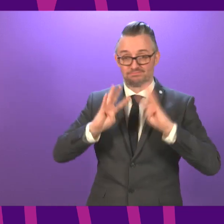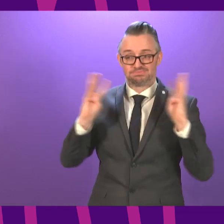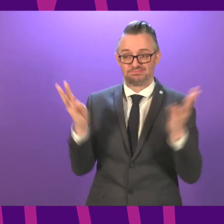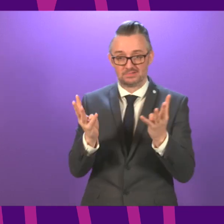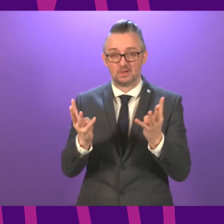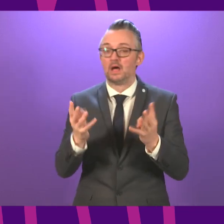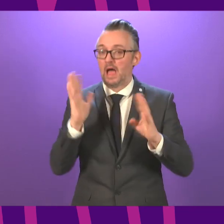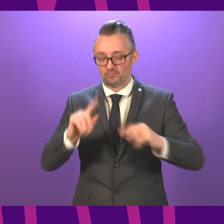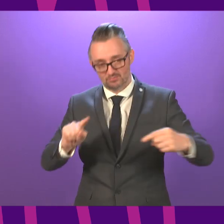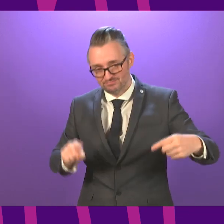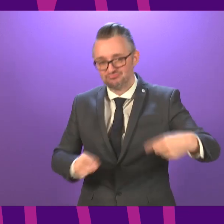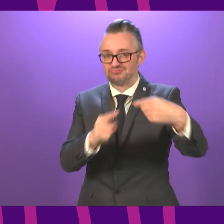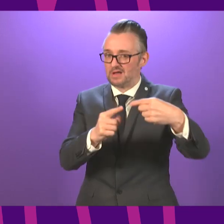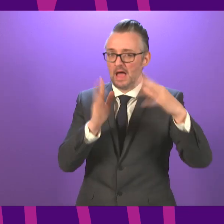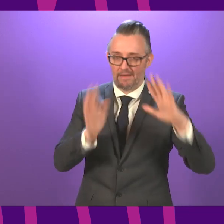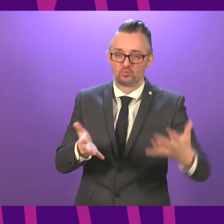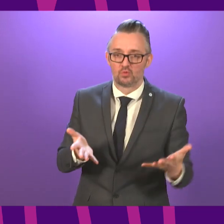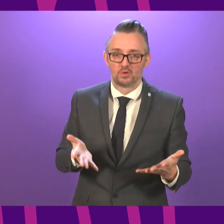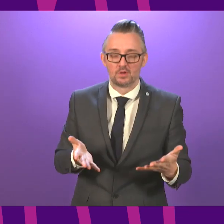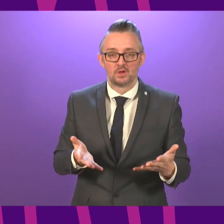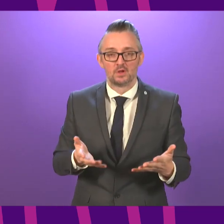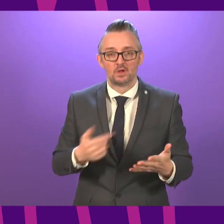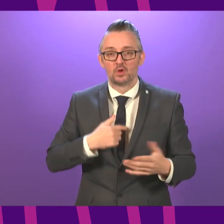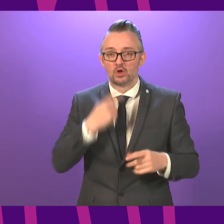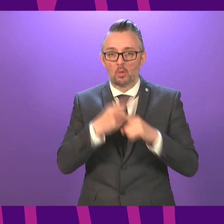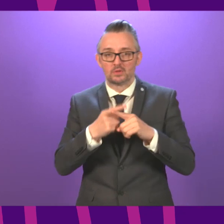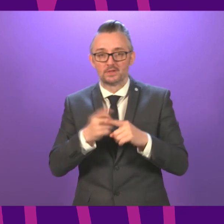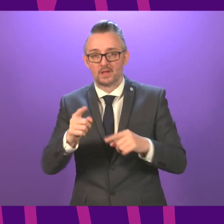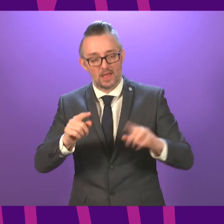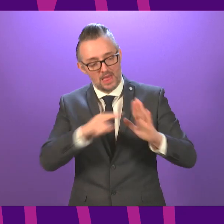in looking at requests for legislative consent motions for any bills that the UK Government finds